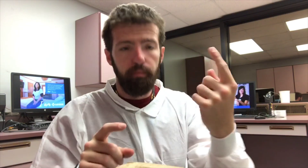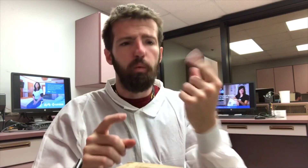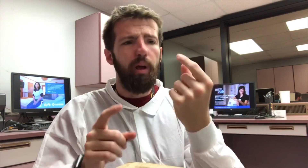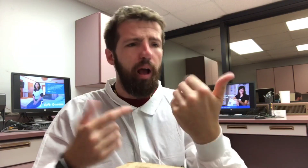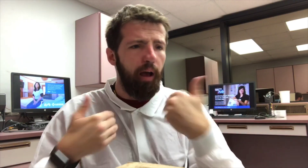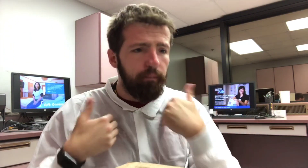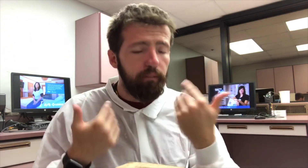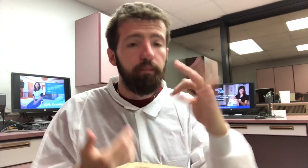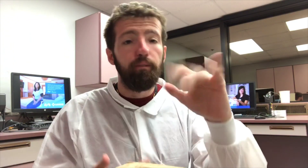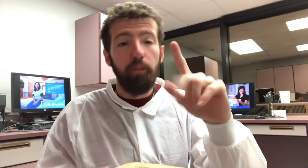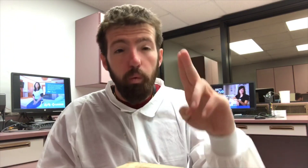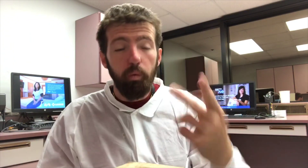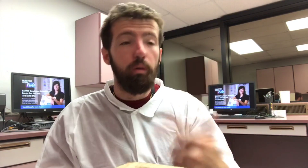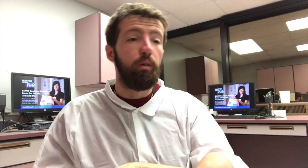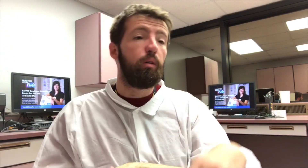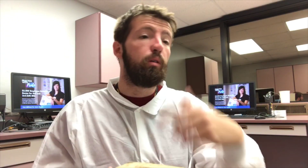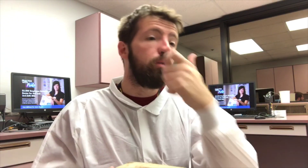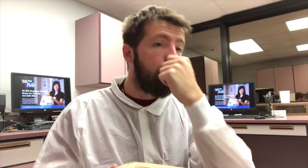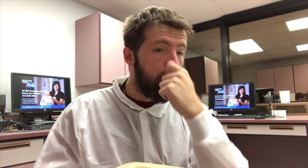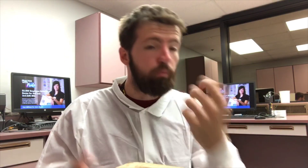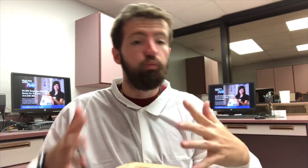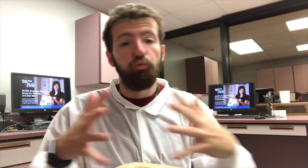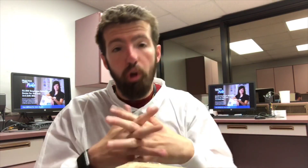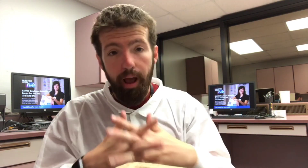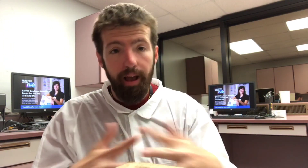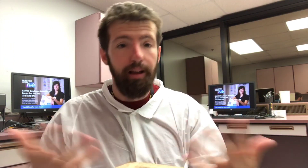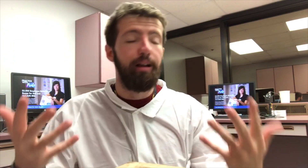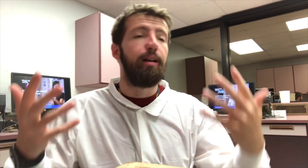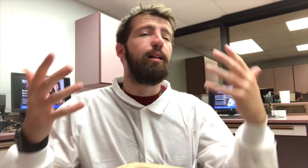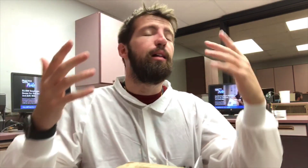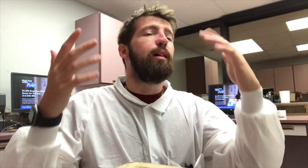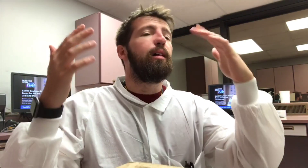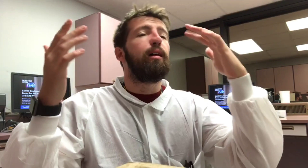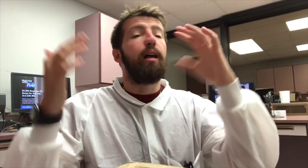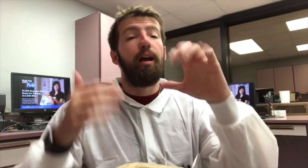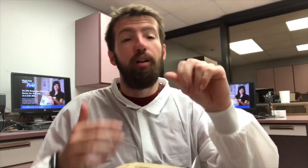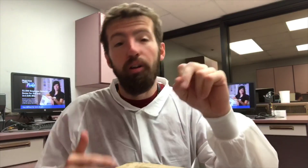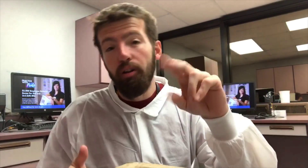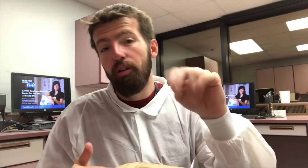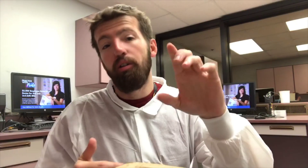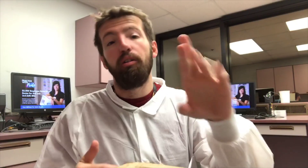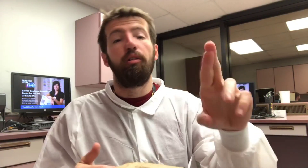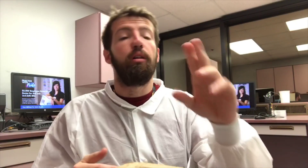I test for flu, pregnancy, cancer, or STD and so forth, you name it.